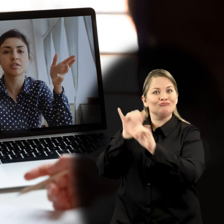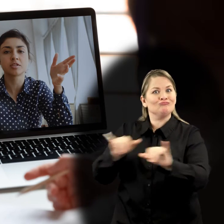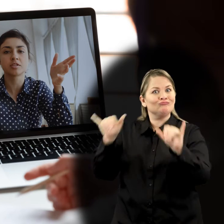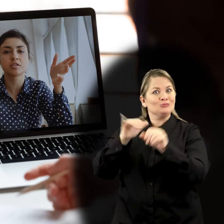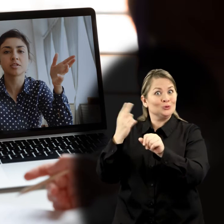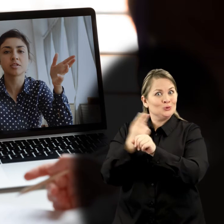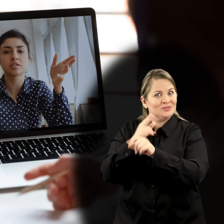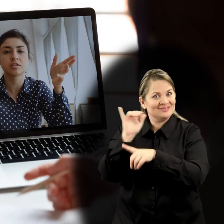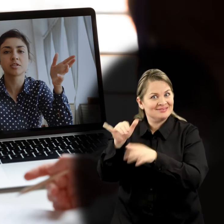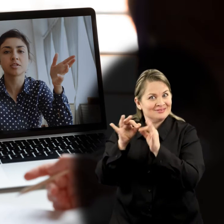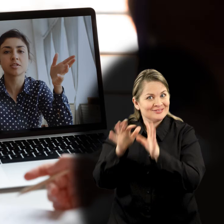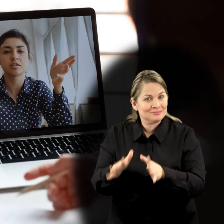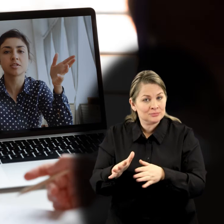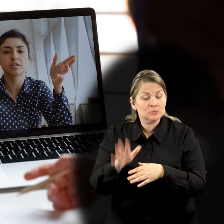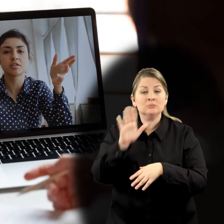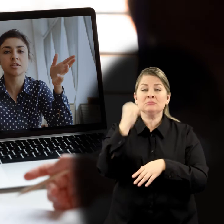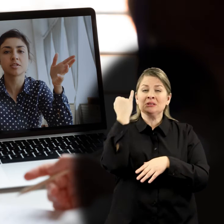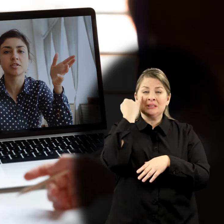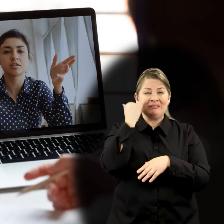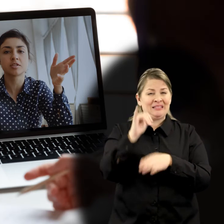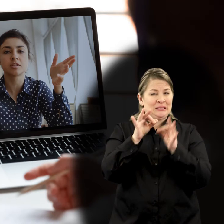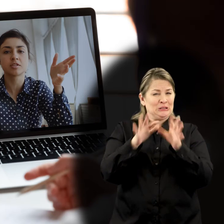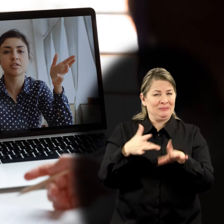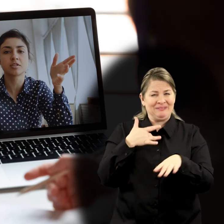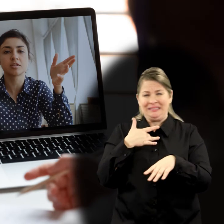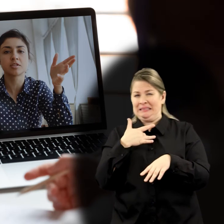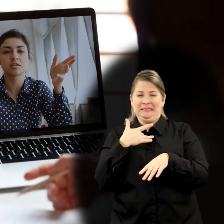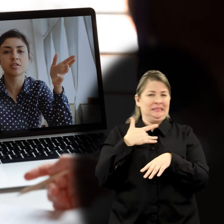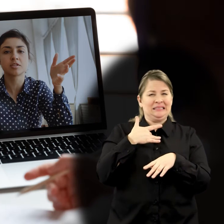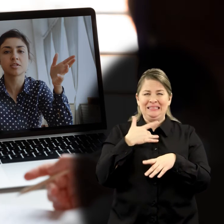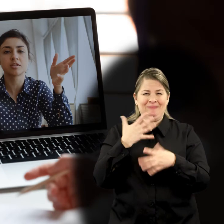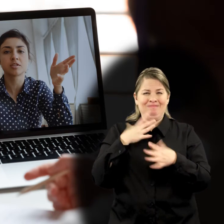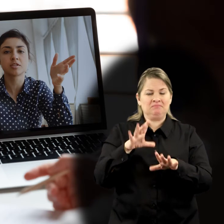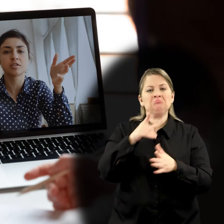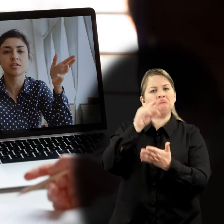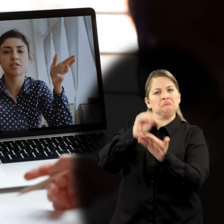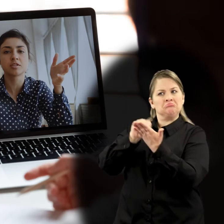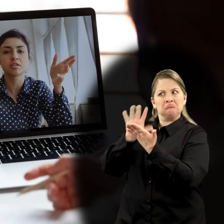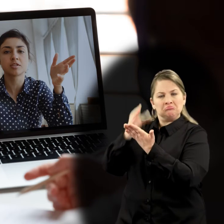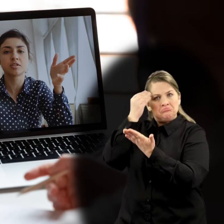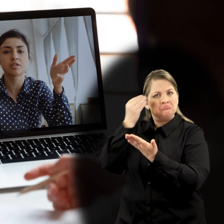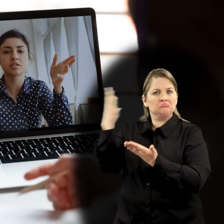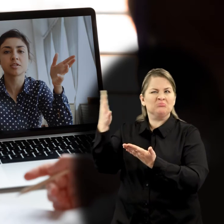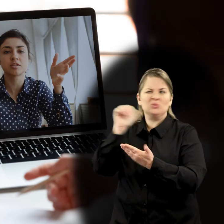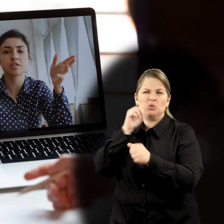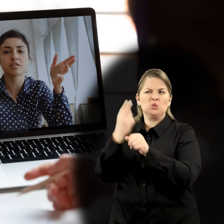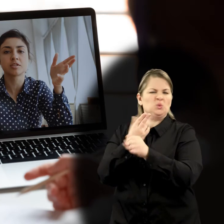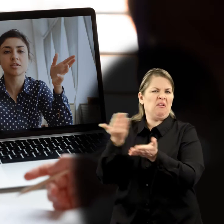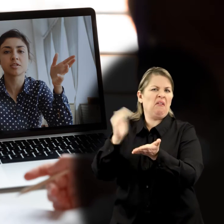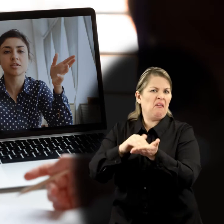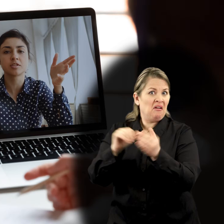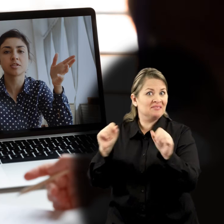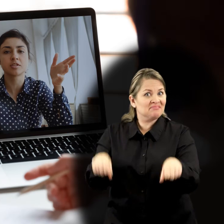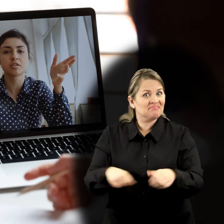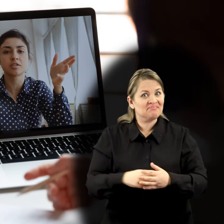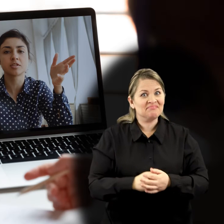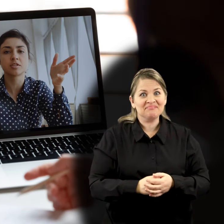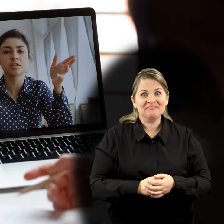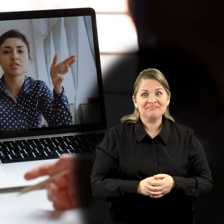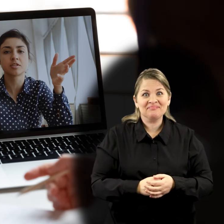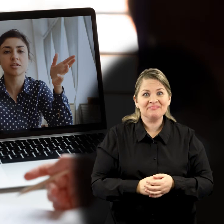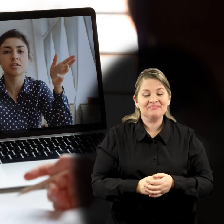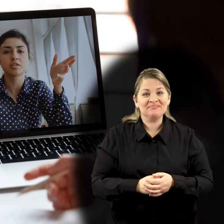as well as those that do not work well for your access.